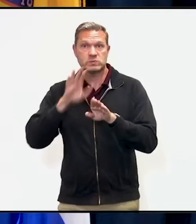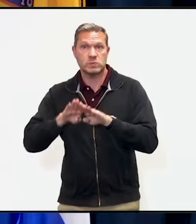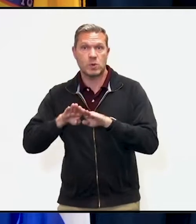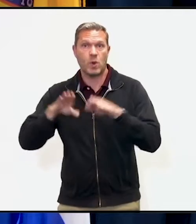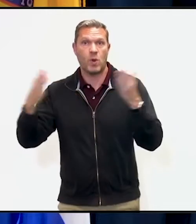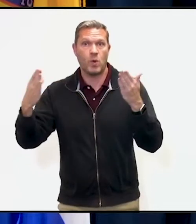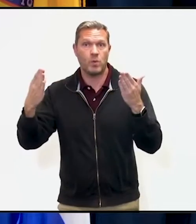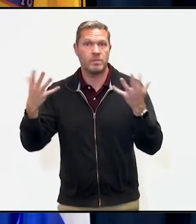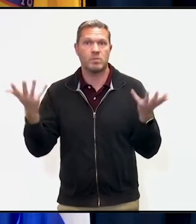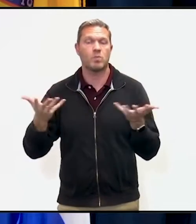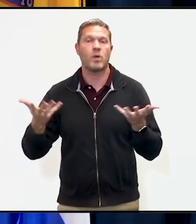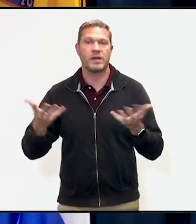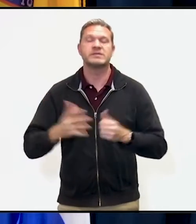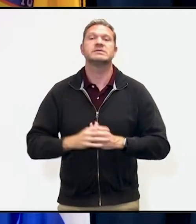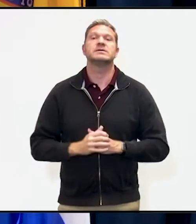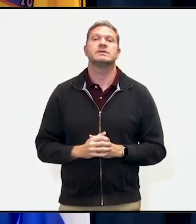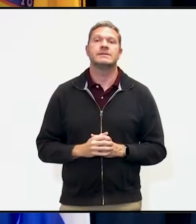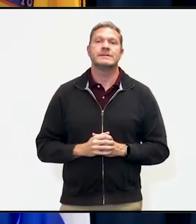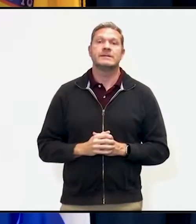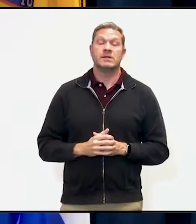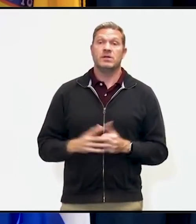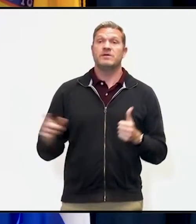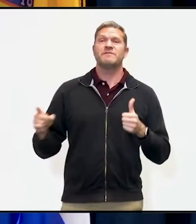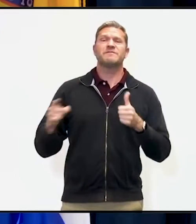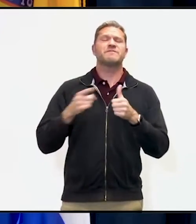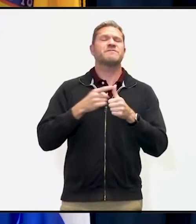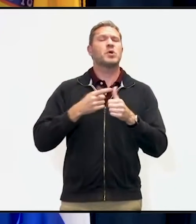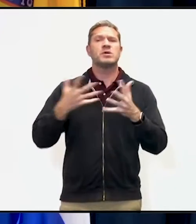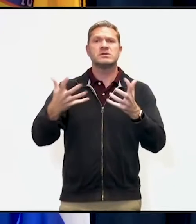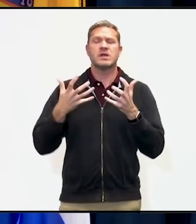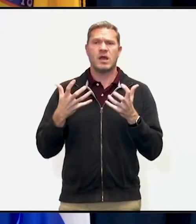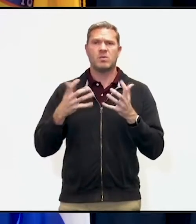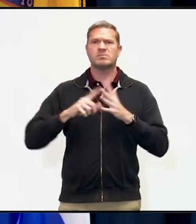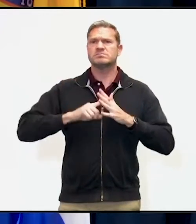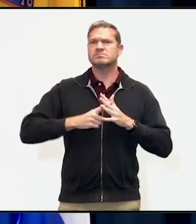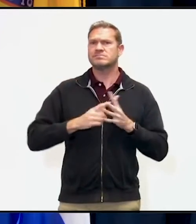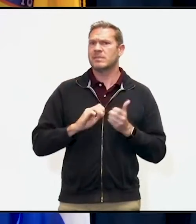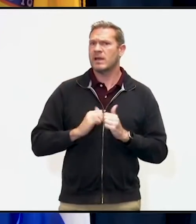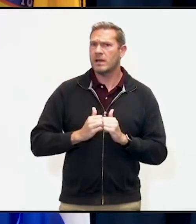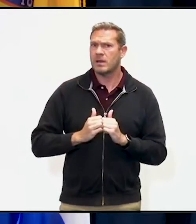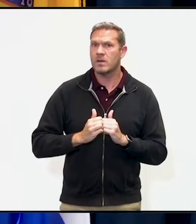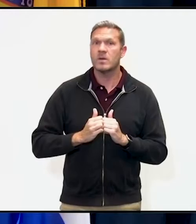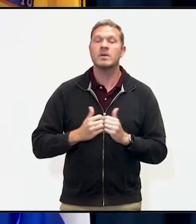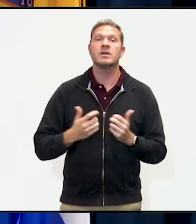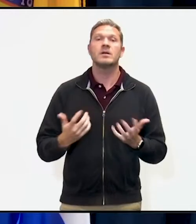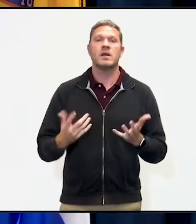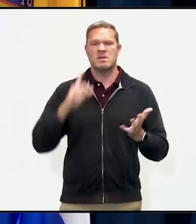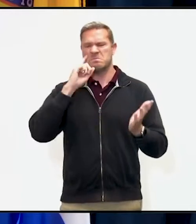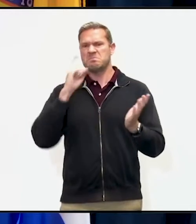First, I just want to just start by noting that today has been, as we're reflecting back,